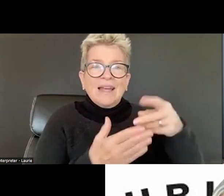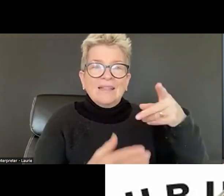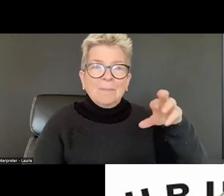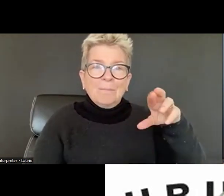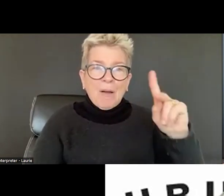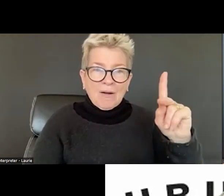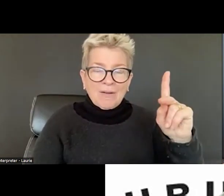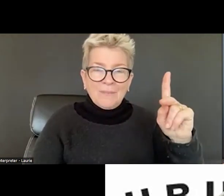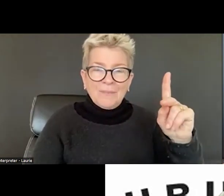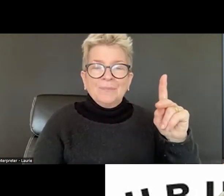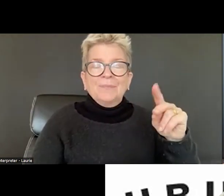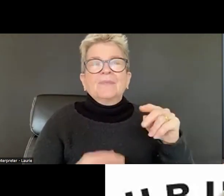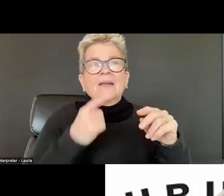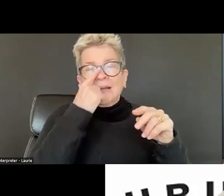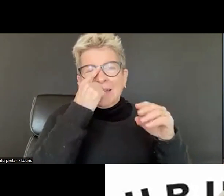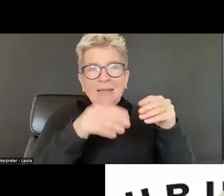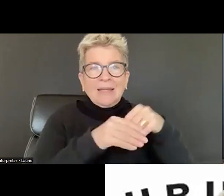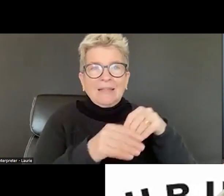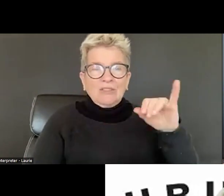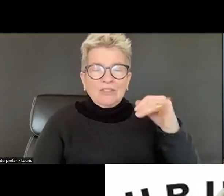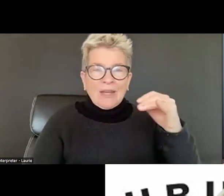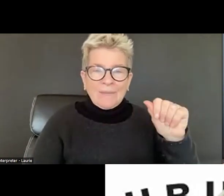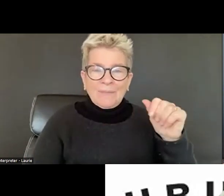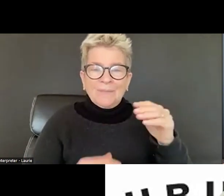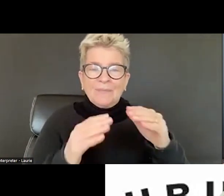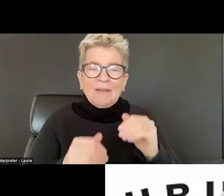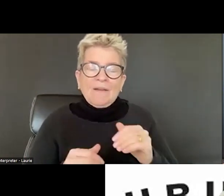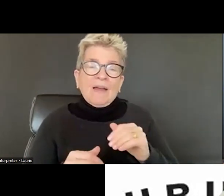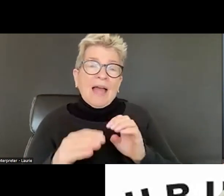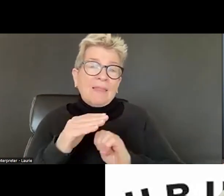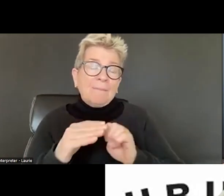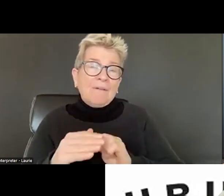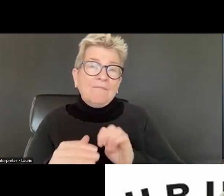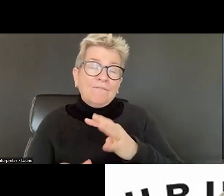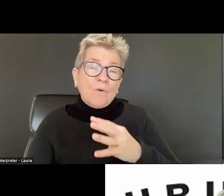the elementary level we let schools select fourth or fifth grade uh fifth graders have lots of field